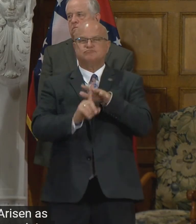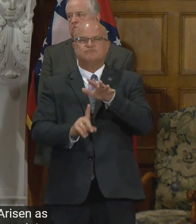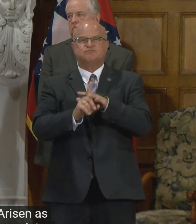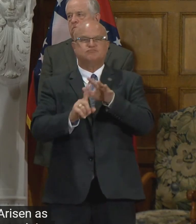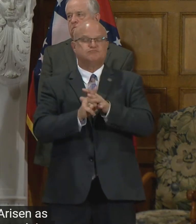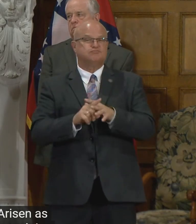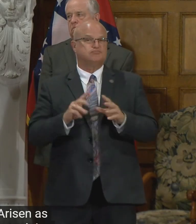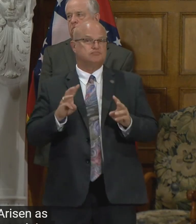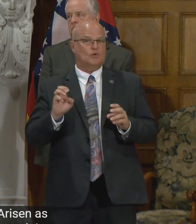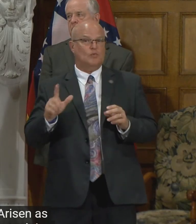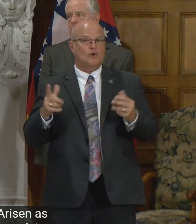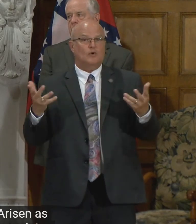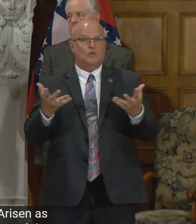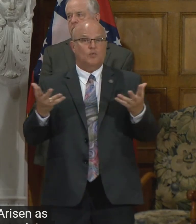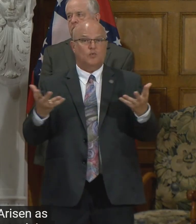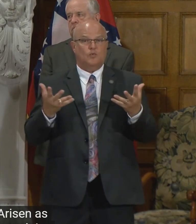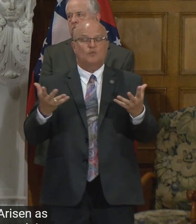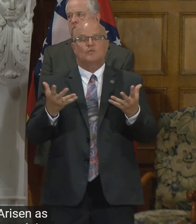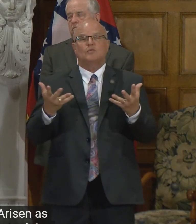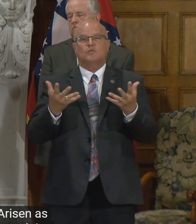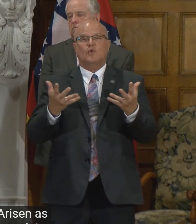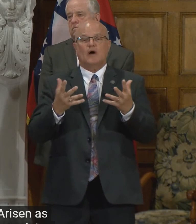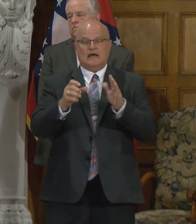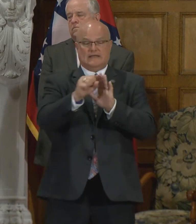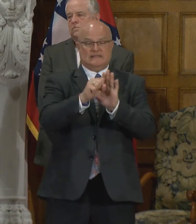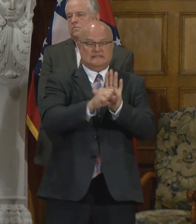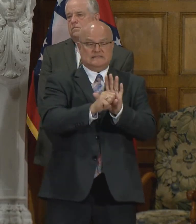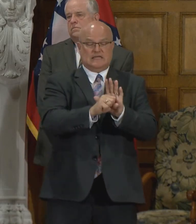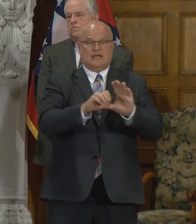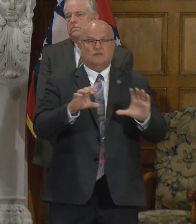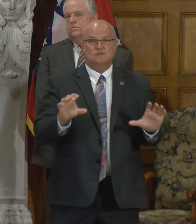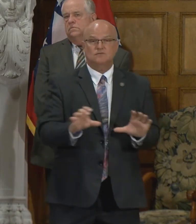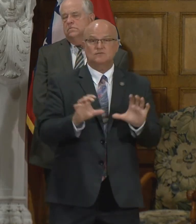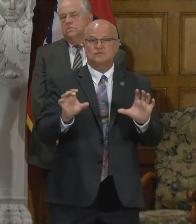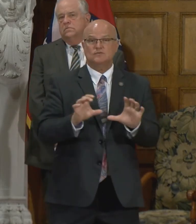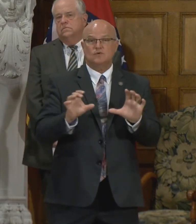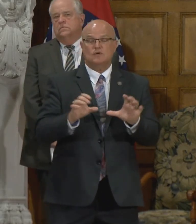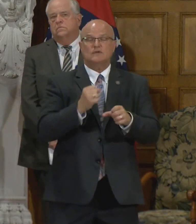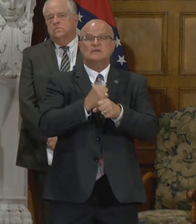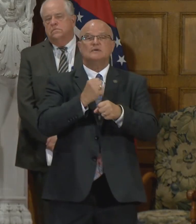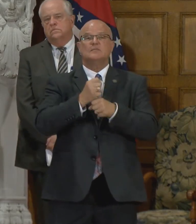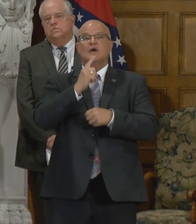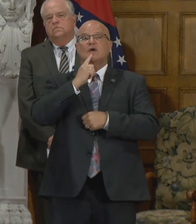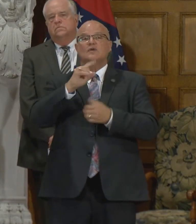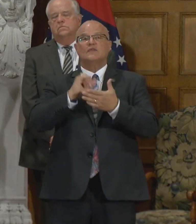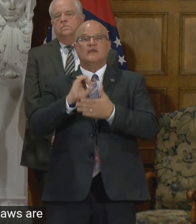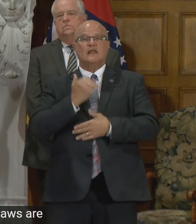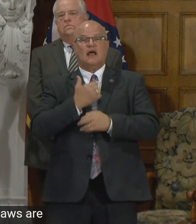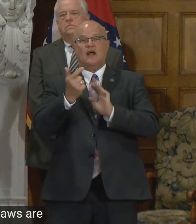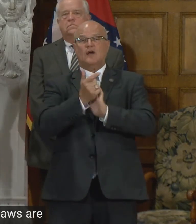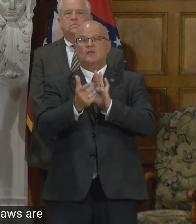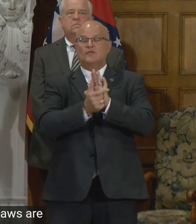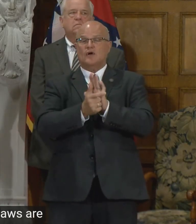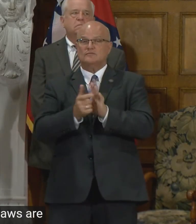well, what is the state doing to make sure that our laws are enforced and that